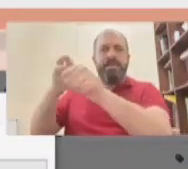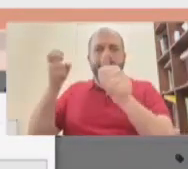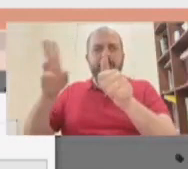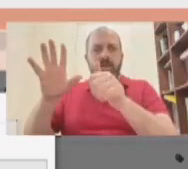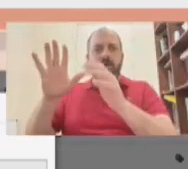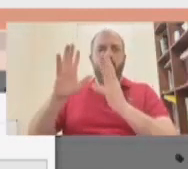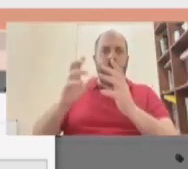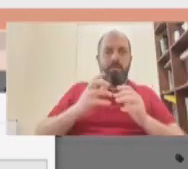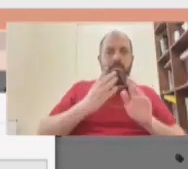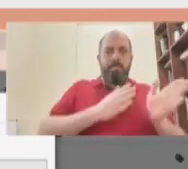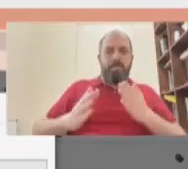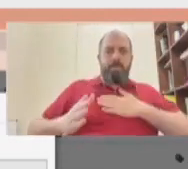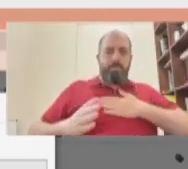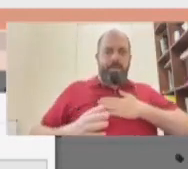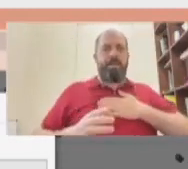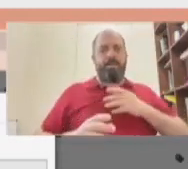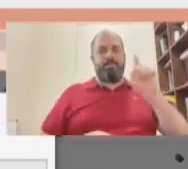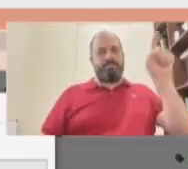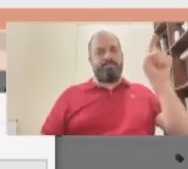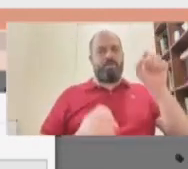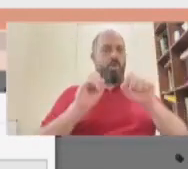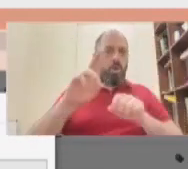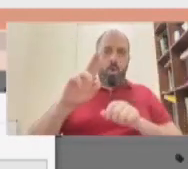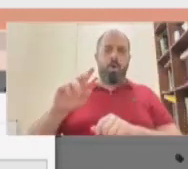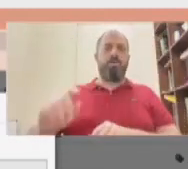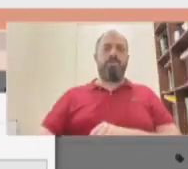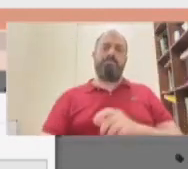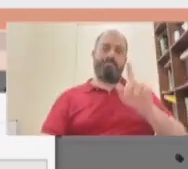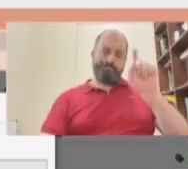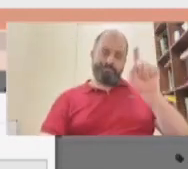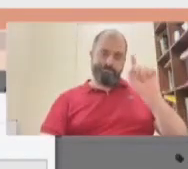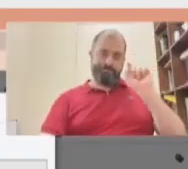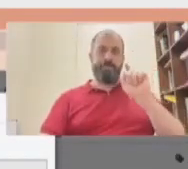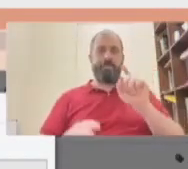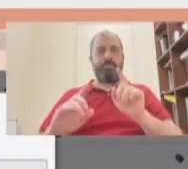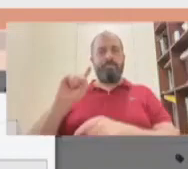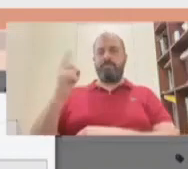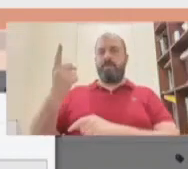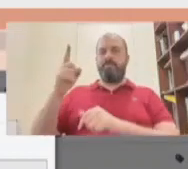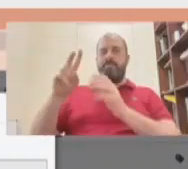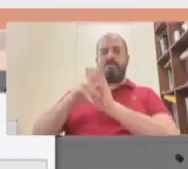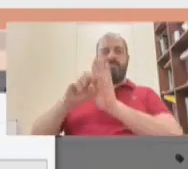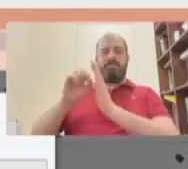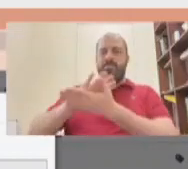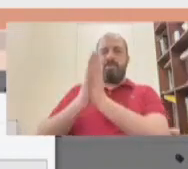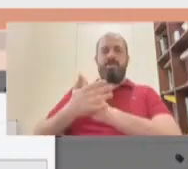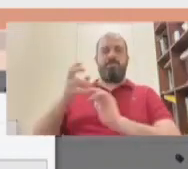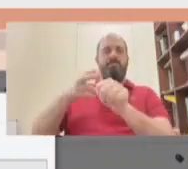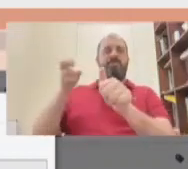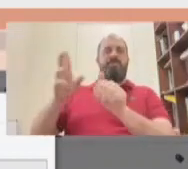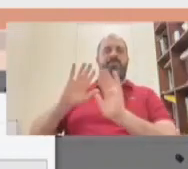And what that checkbox does is it tells that group of resources to exclude the thumbnail as being an included resource.